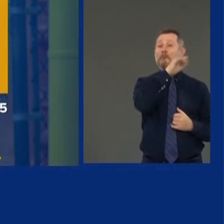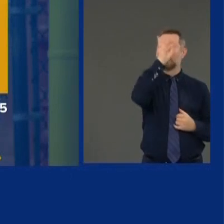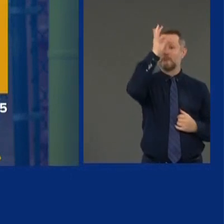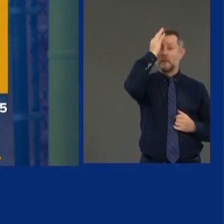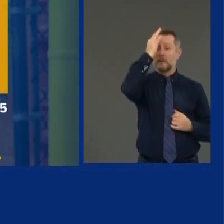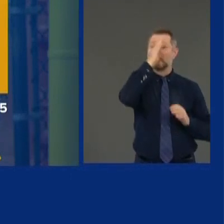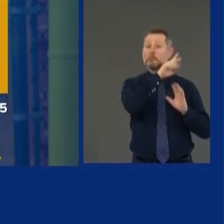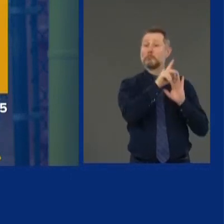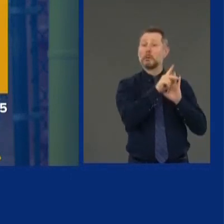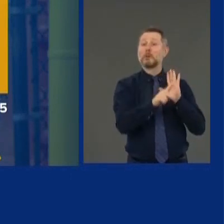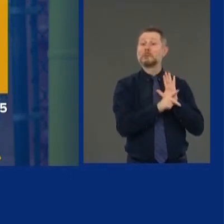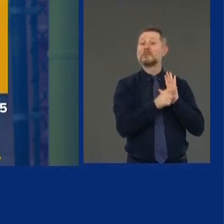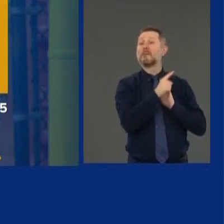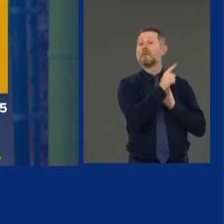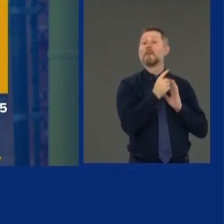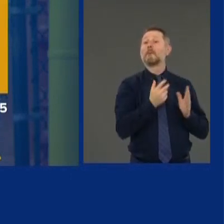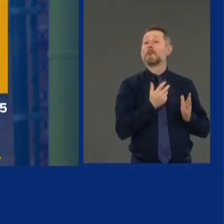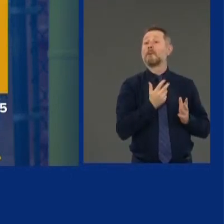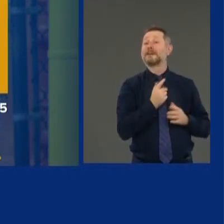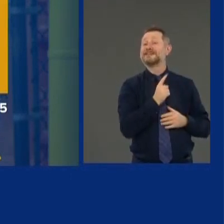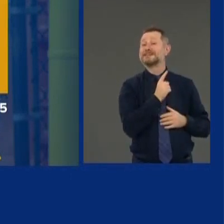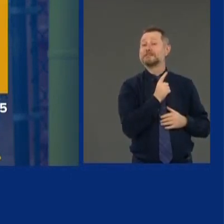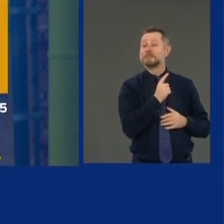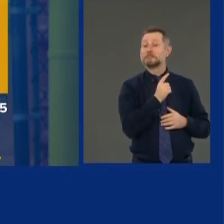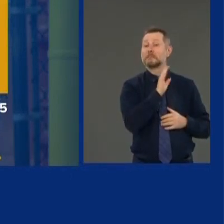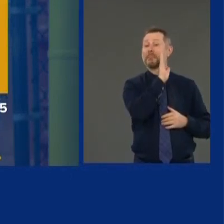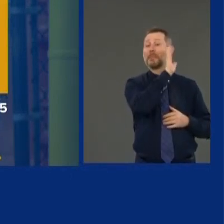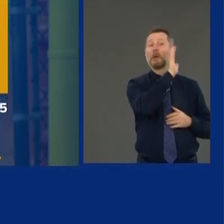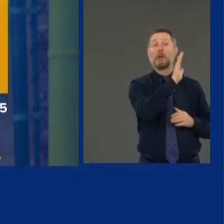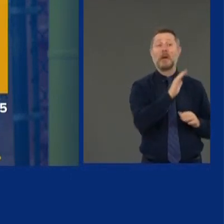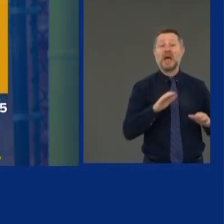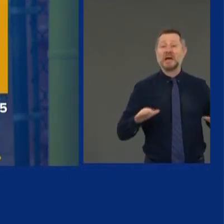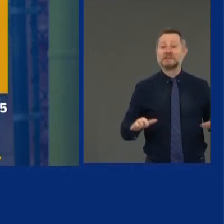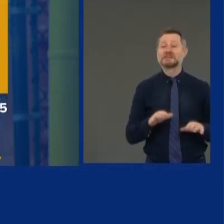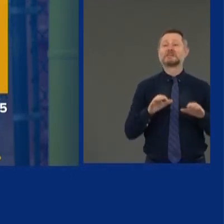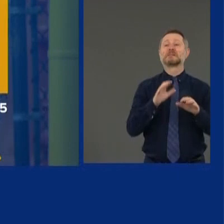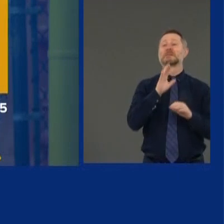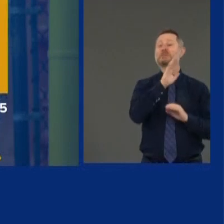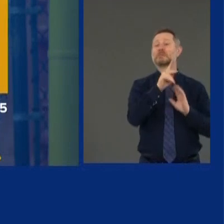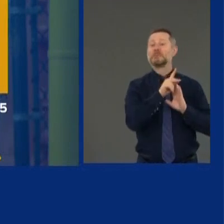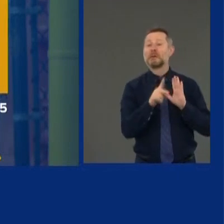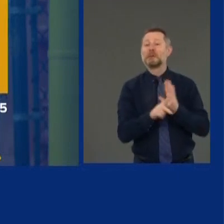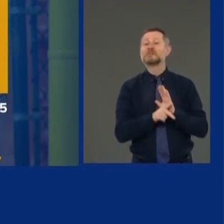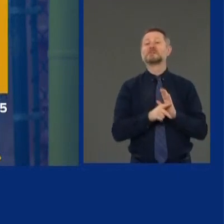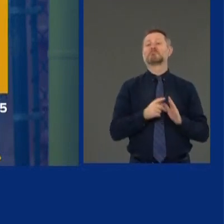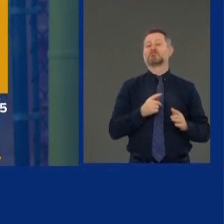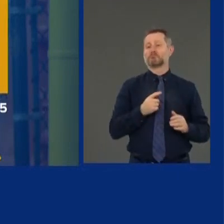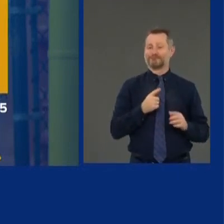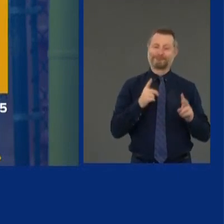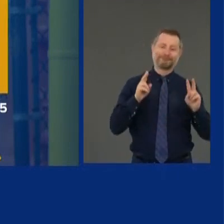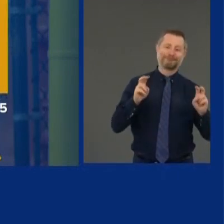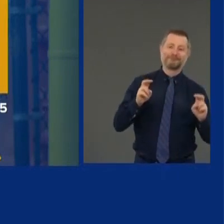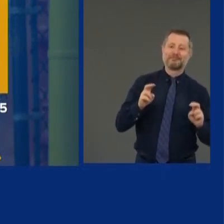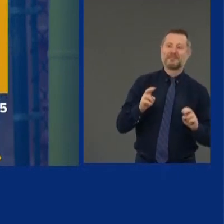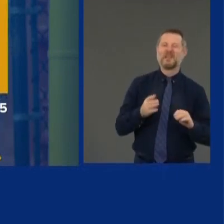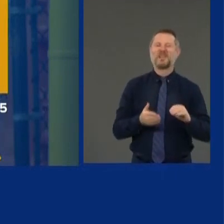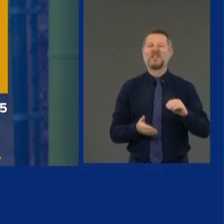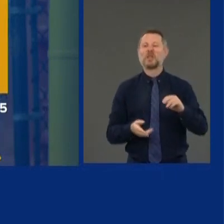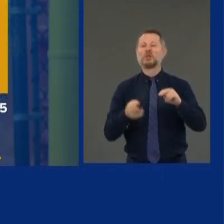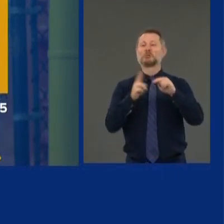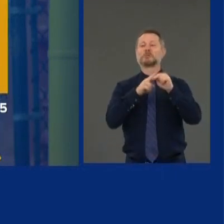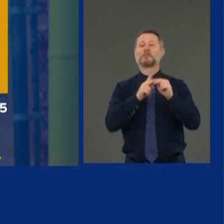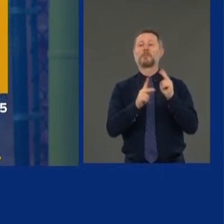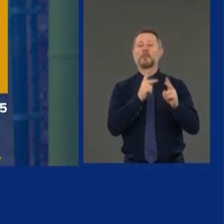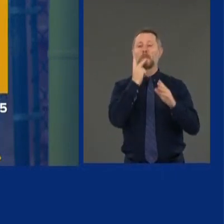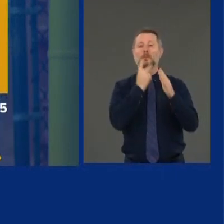UP.